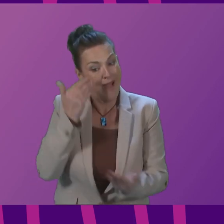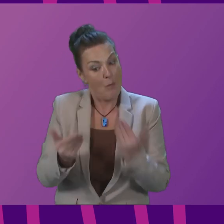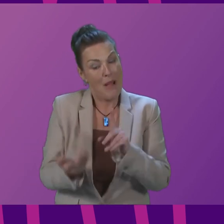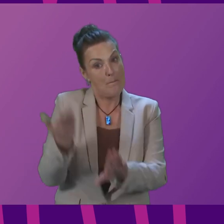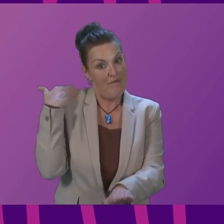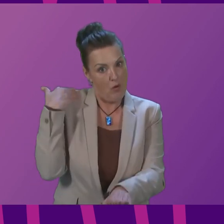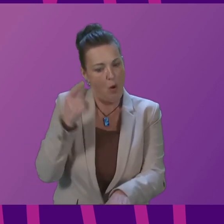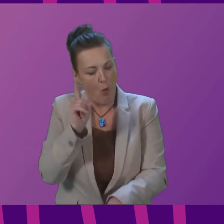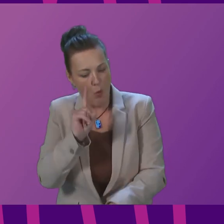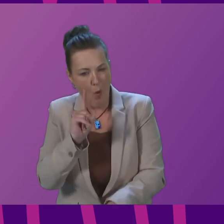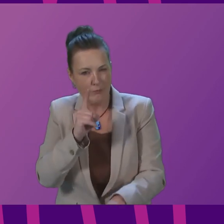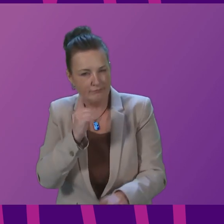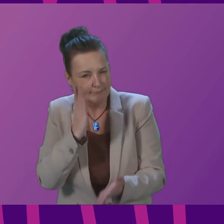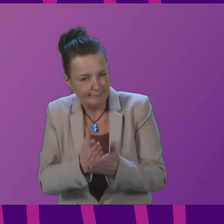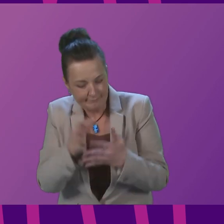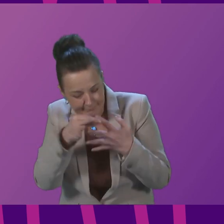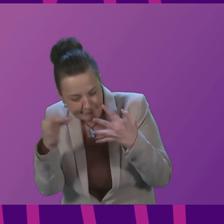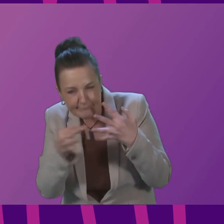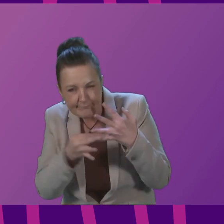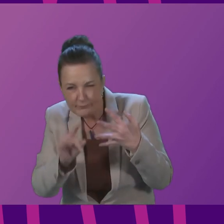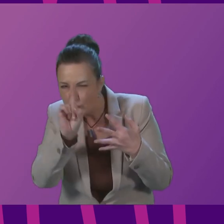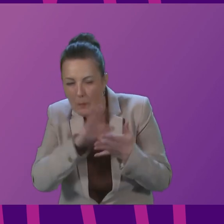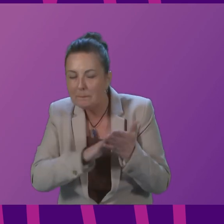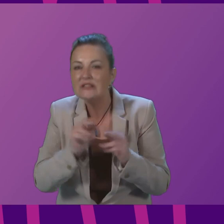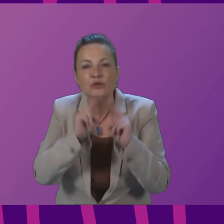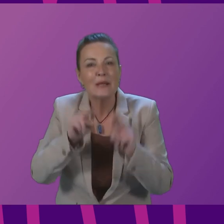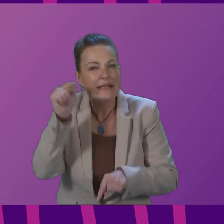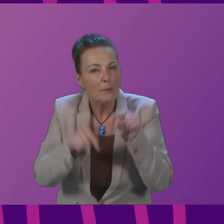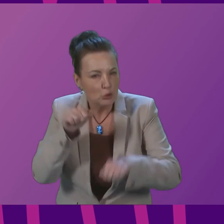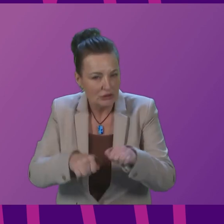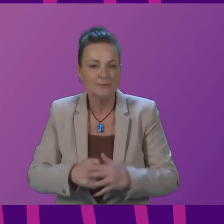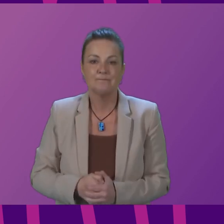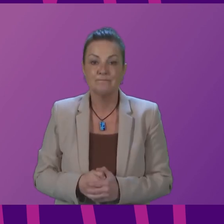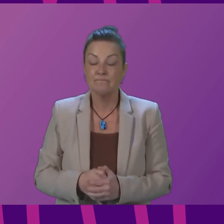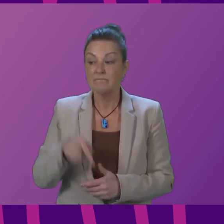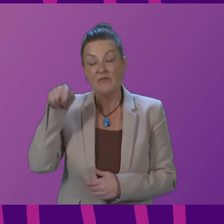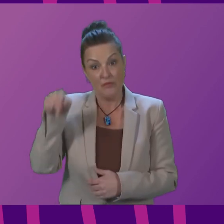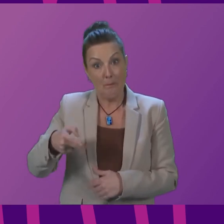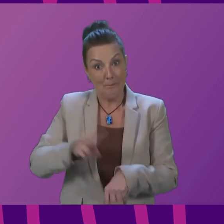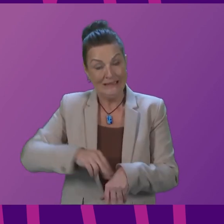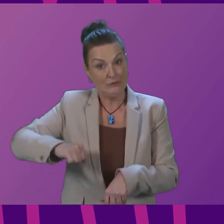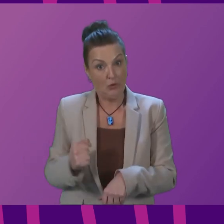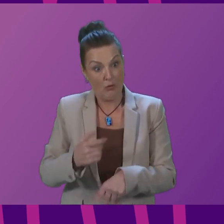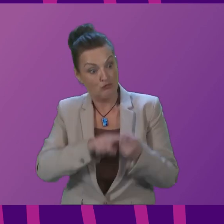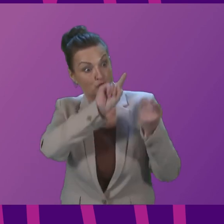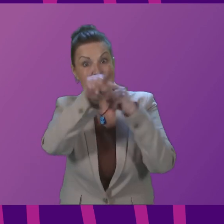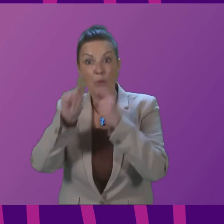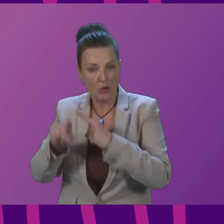Police Scotland is also undertaking divisional reviews of its policing response to domestic abuse across the country, and that process includes partnership and multi-agency engagement